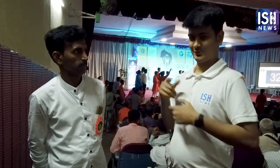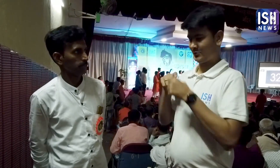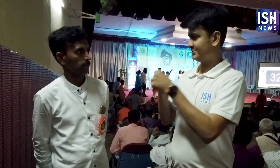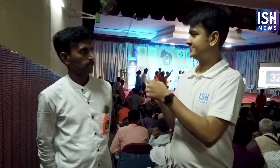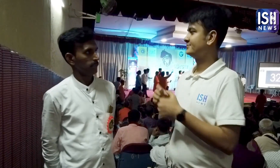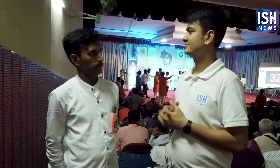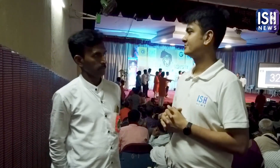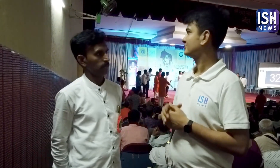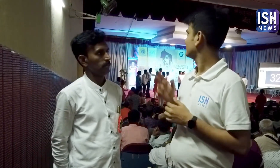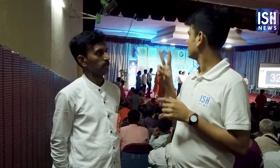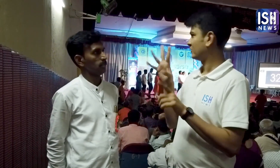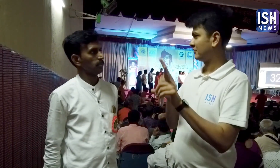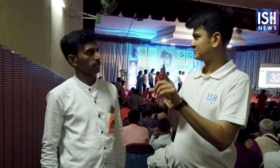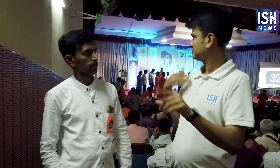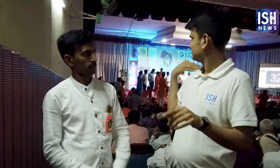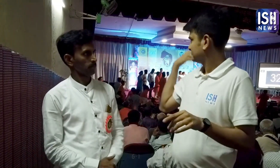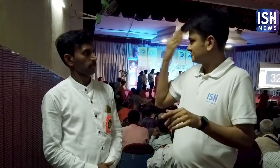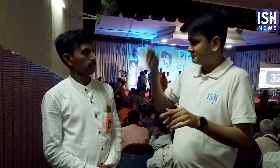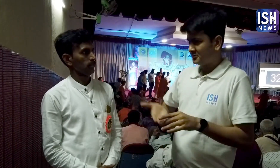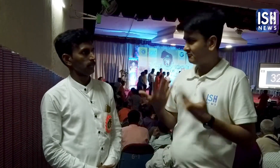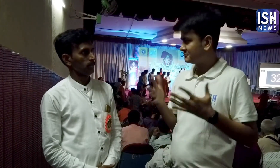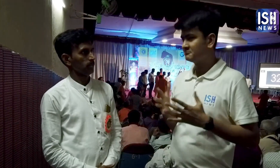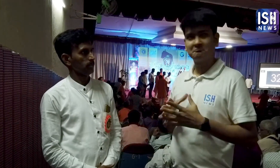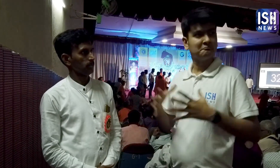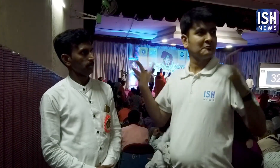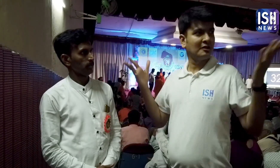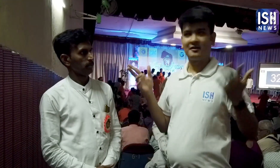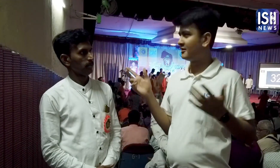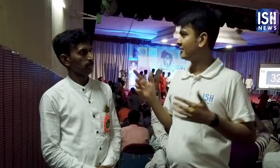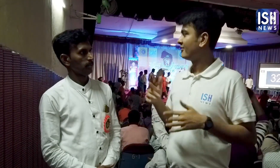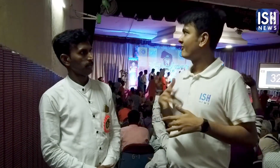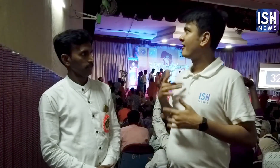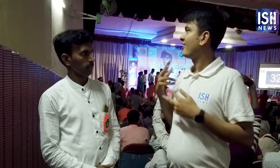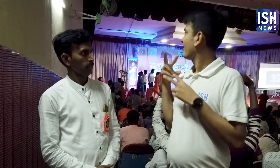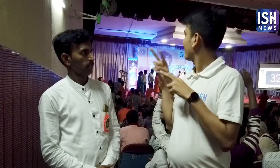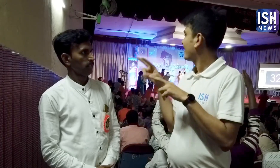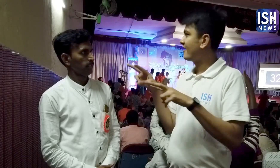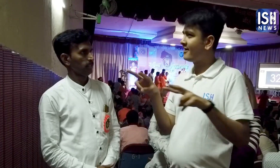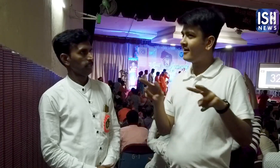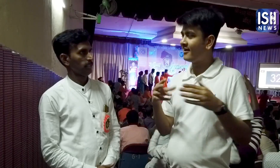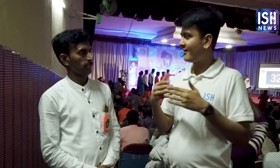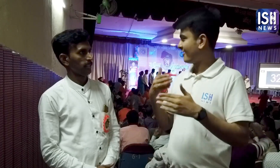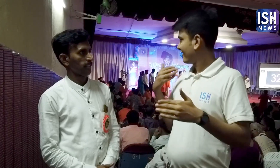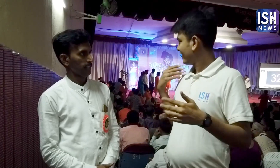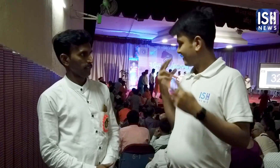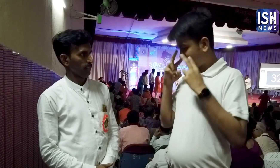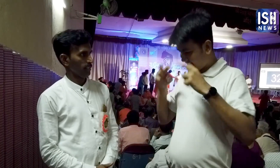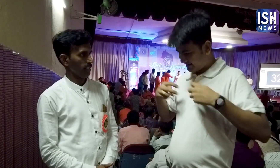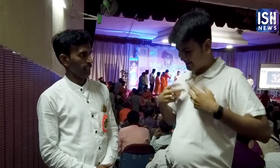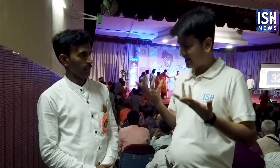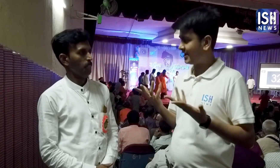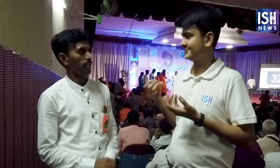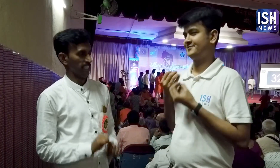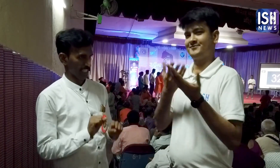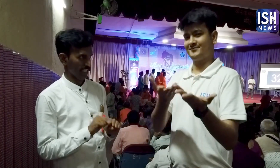My question is, you have organised such a grand celebration for the 25th anniversary. Can you introspect and tell us your your views?